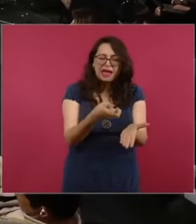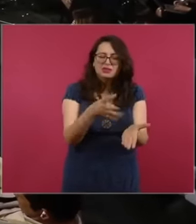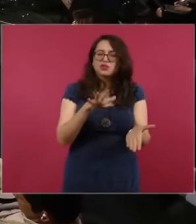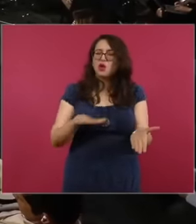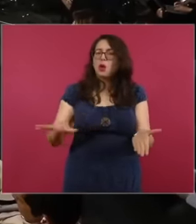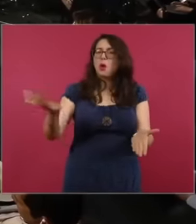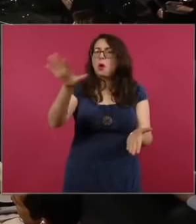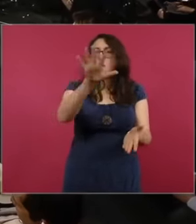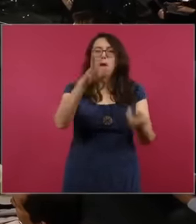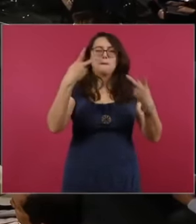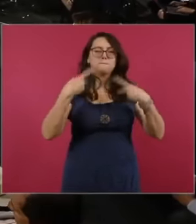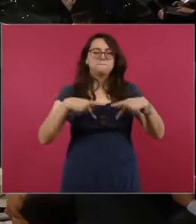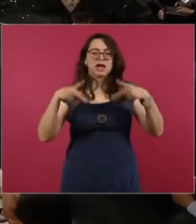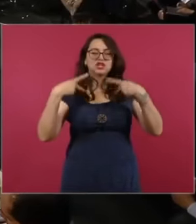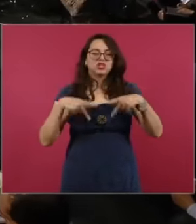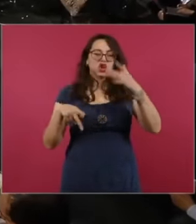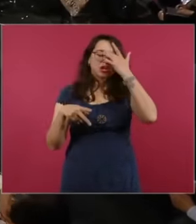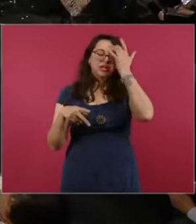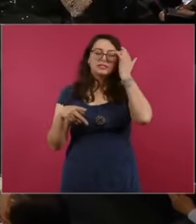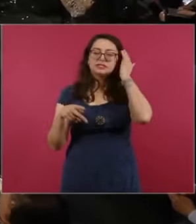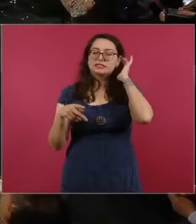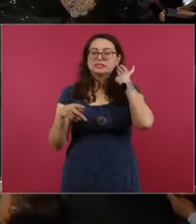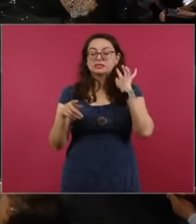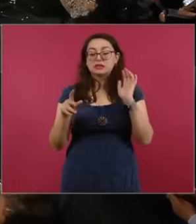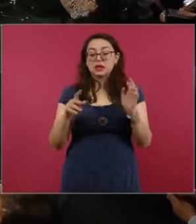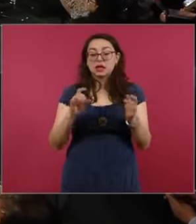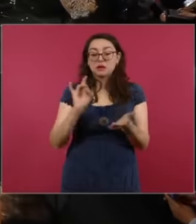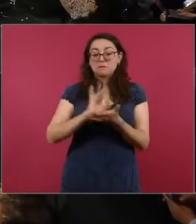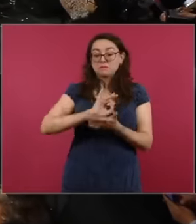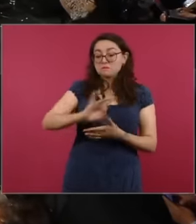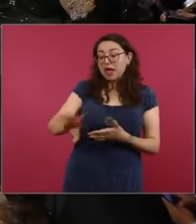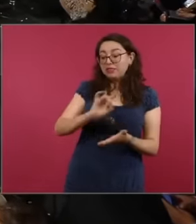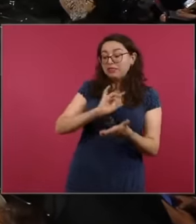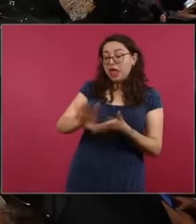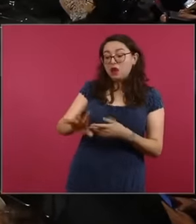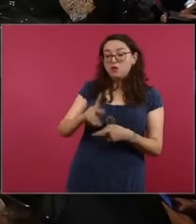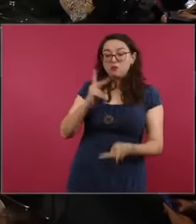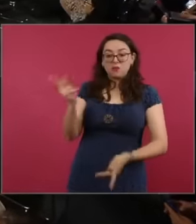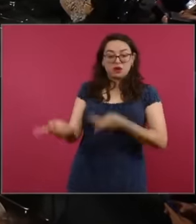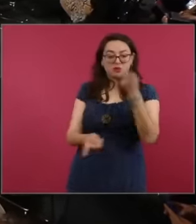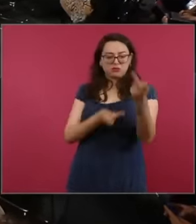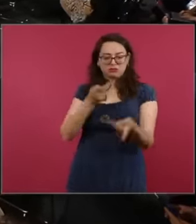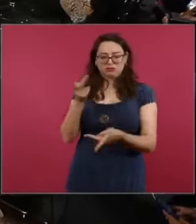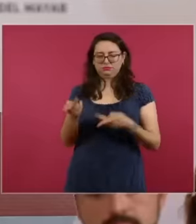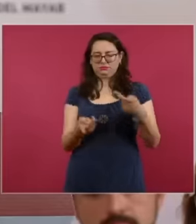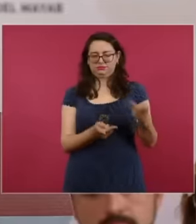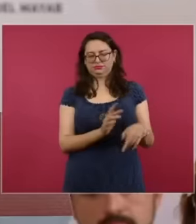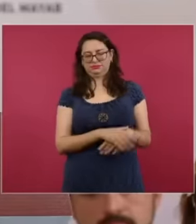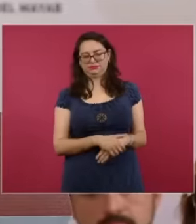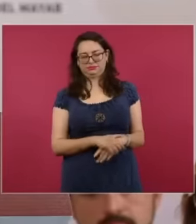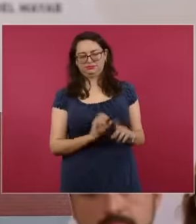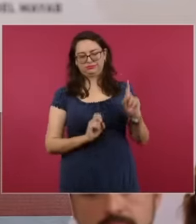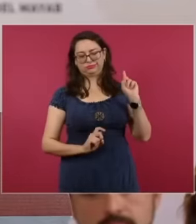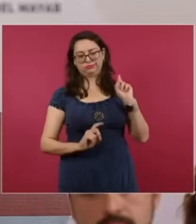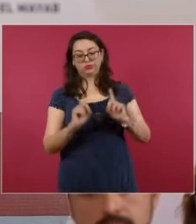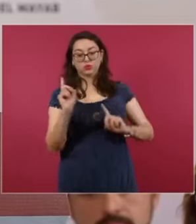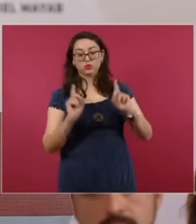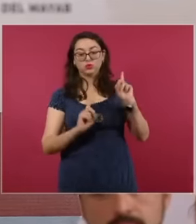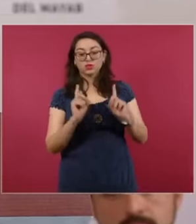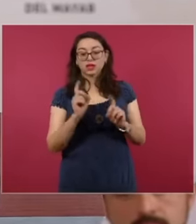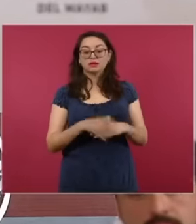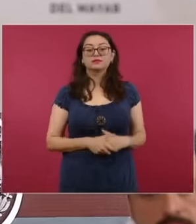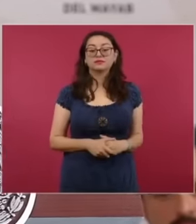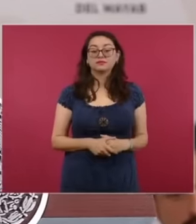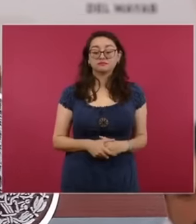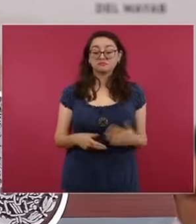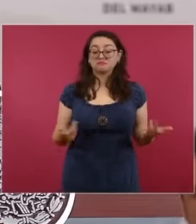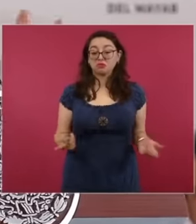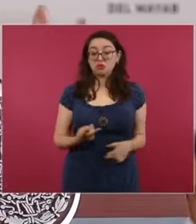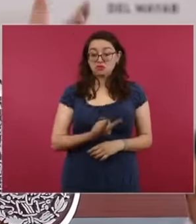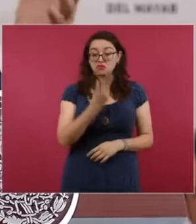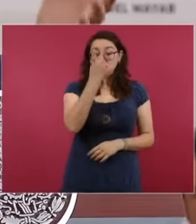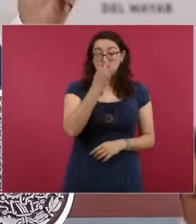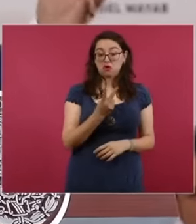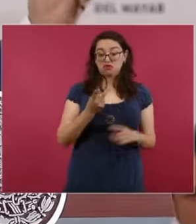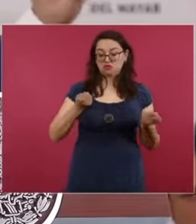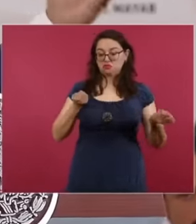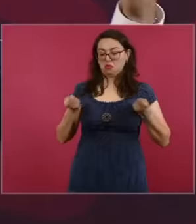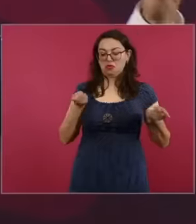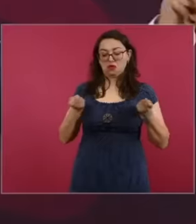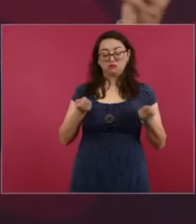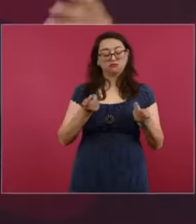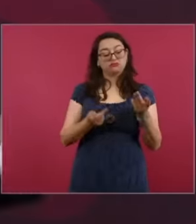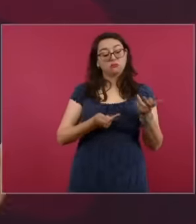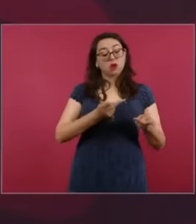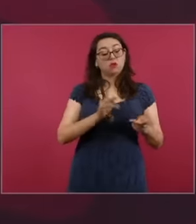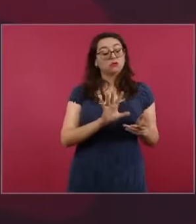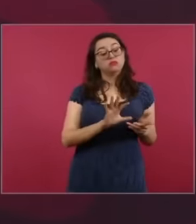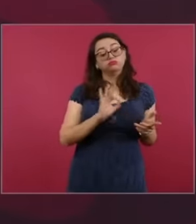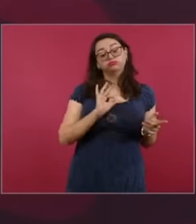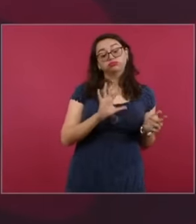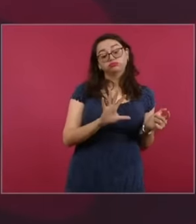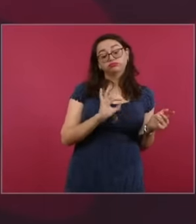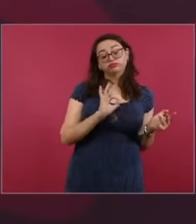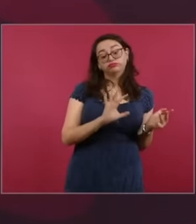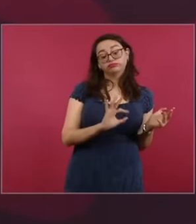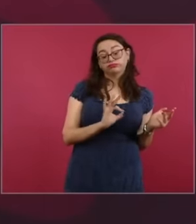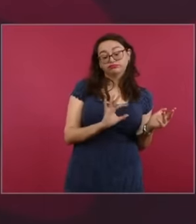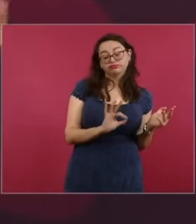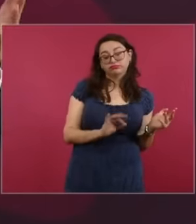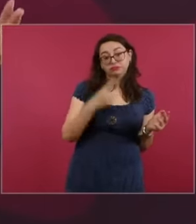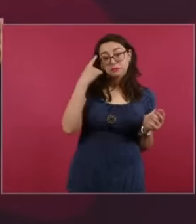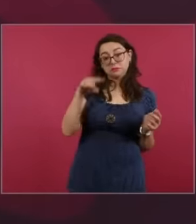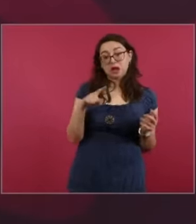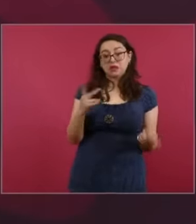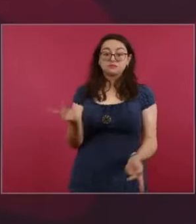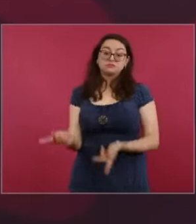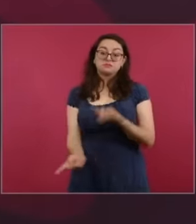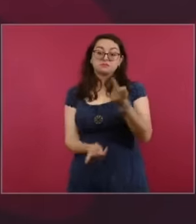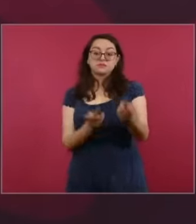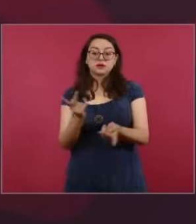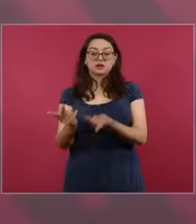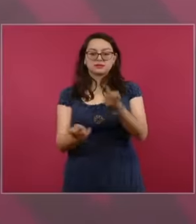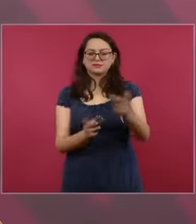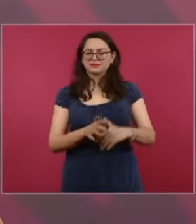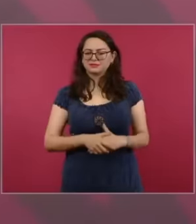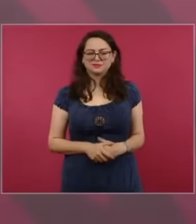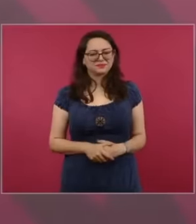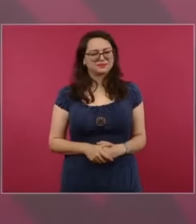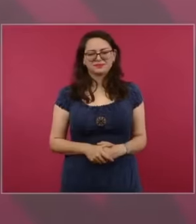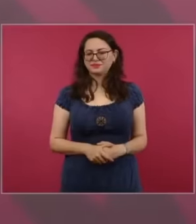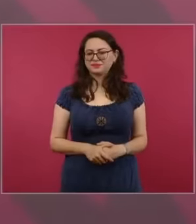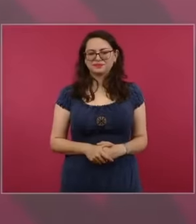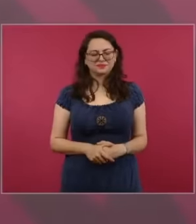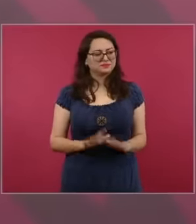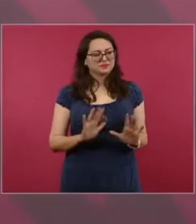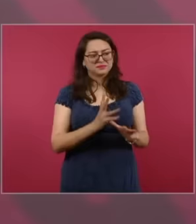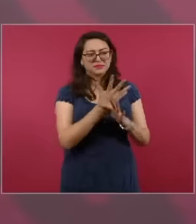drivers the privilege of being able to choose what questions to ask and how bad we are in health without